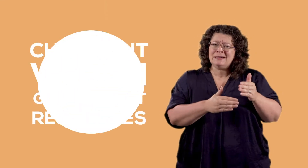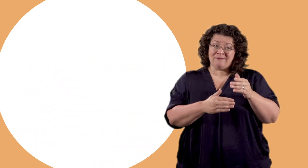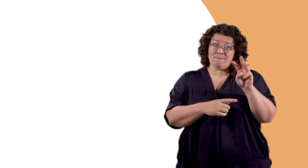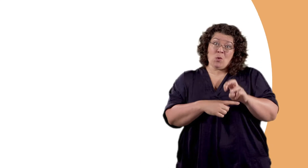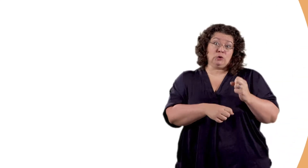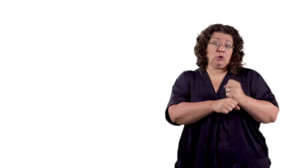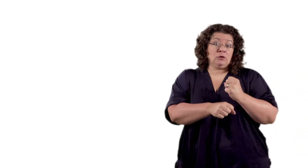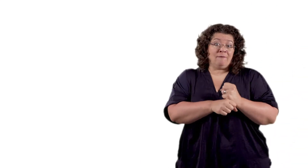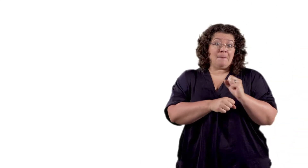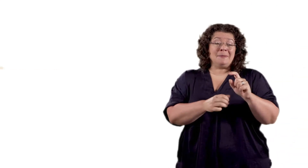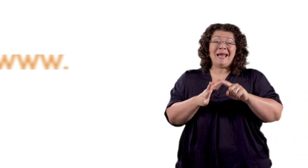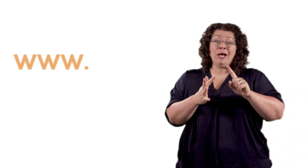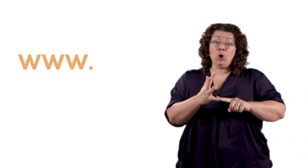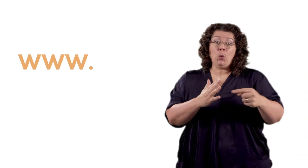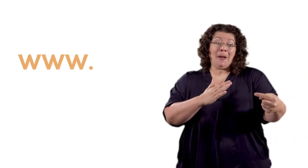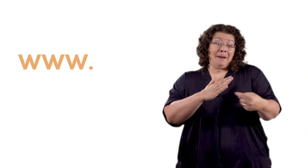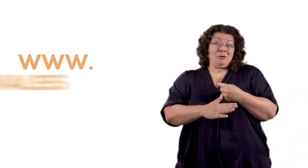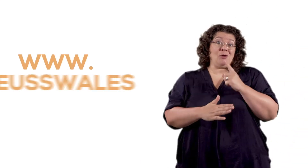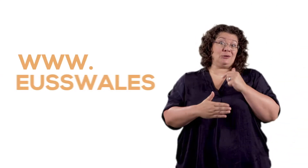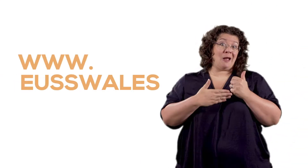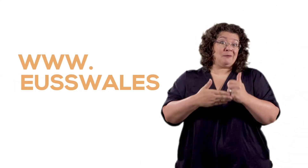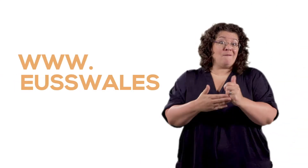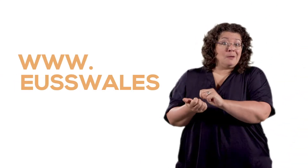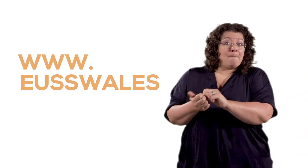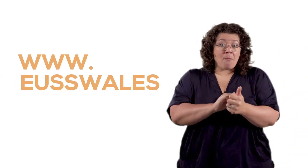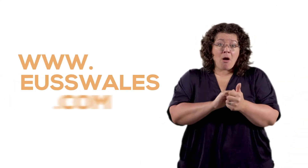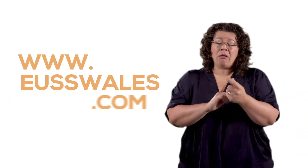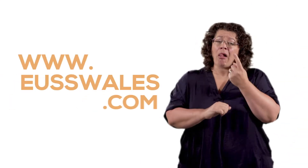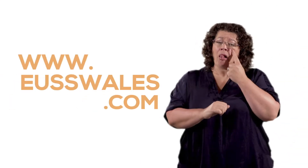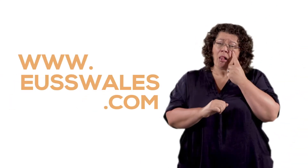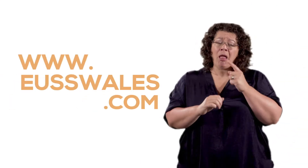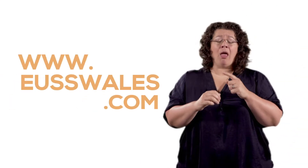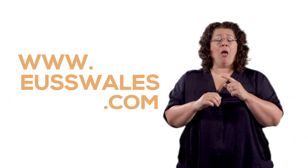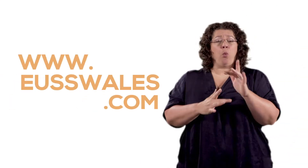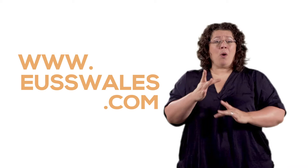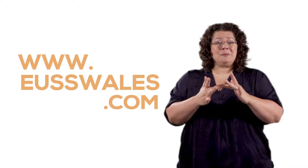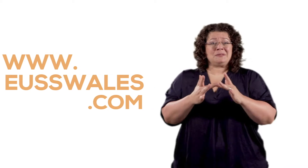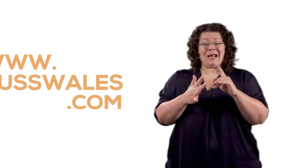by clicking on the www.eusswales.com website.